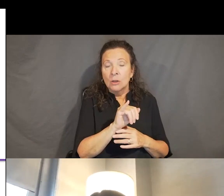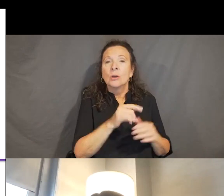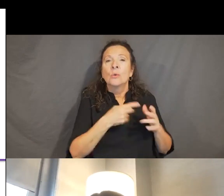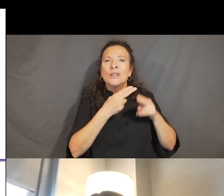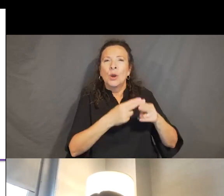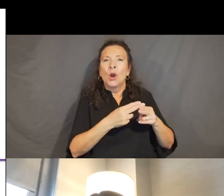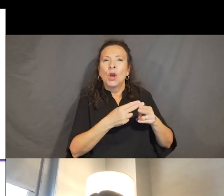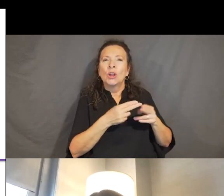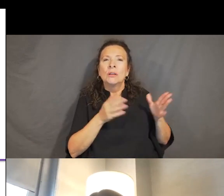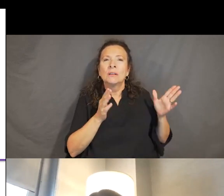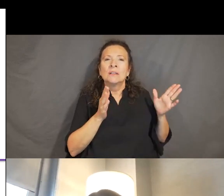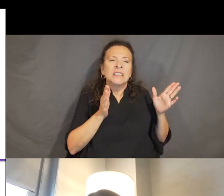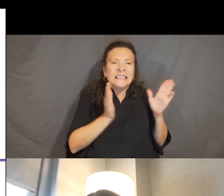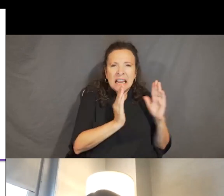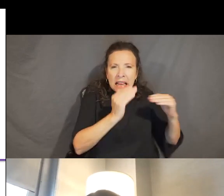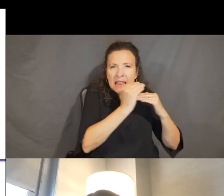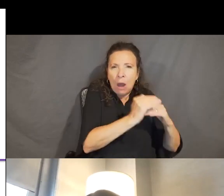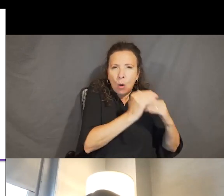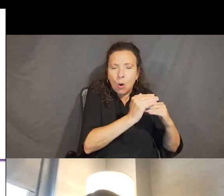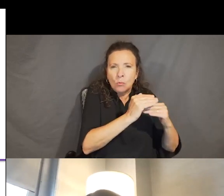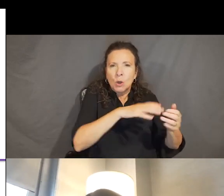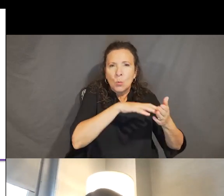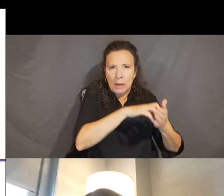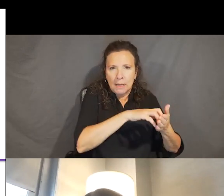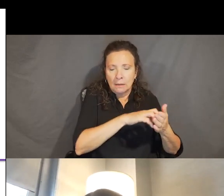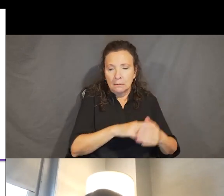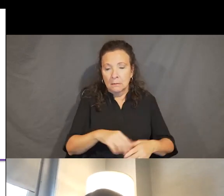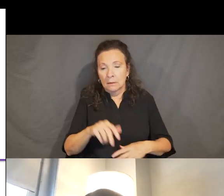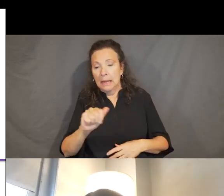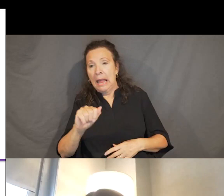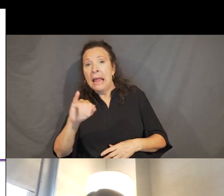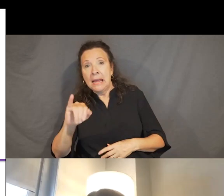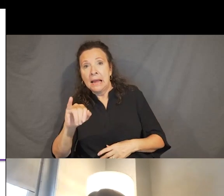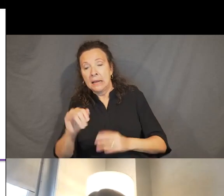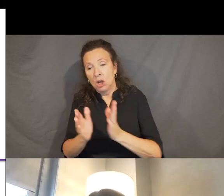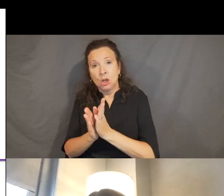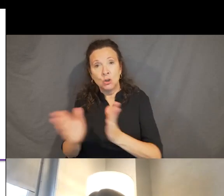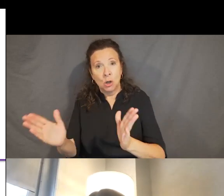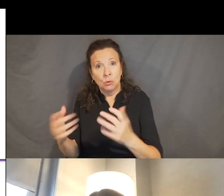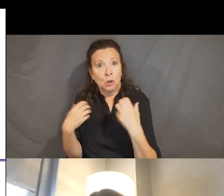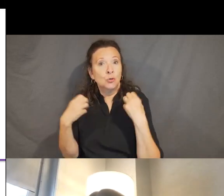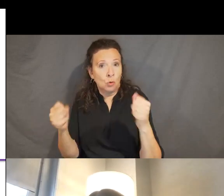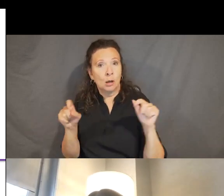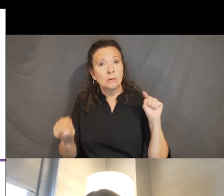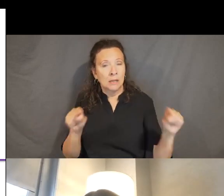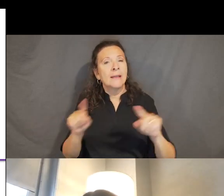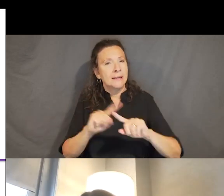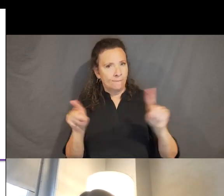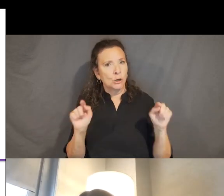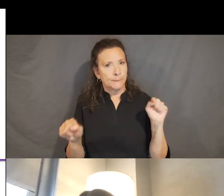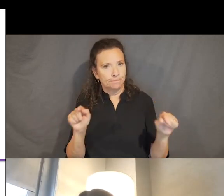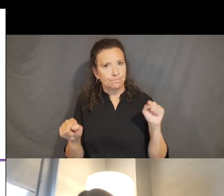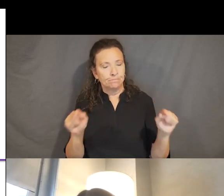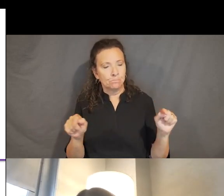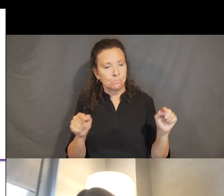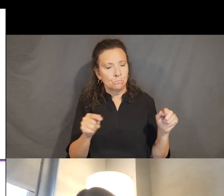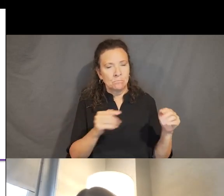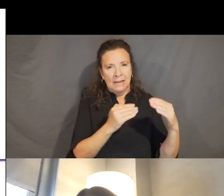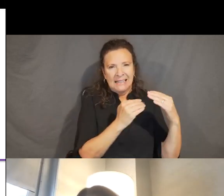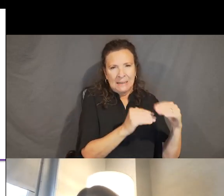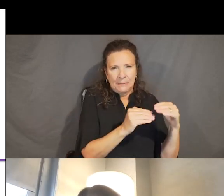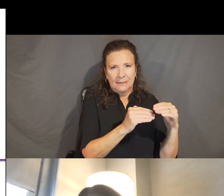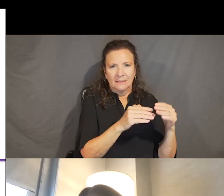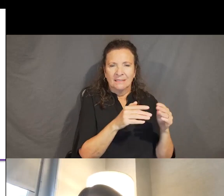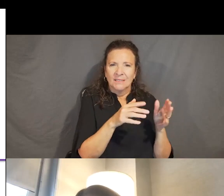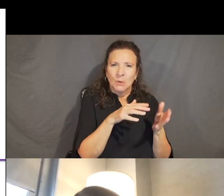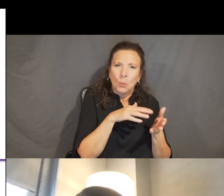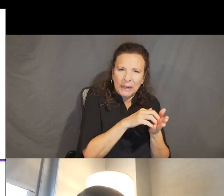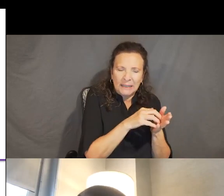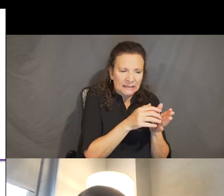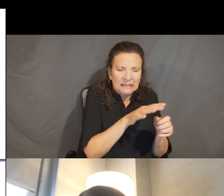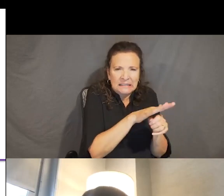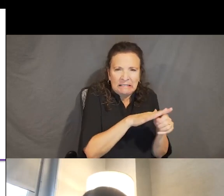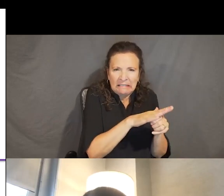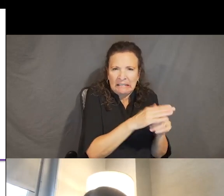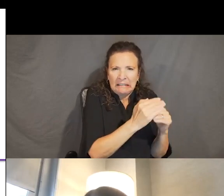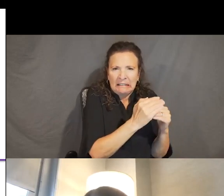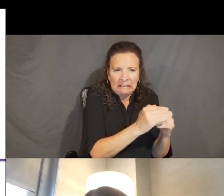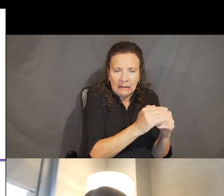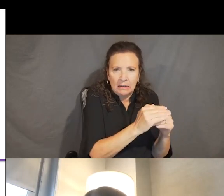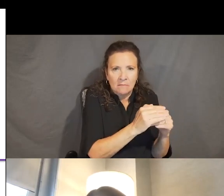weak, versus AI that is general, or strong. This narrow or week AI, it is inferior to humans. That